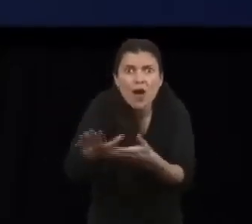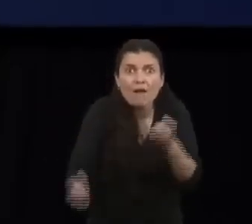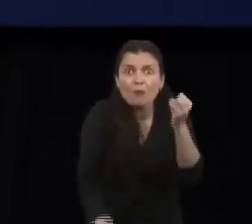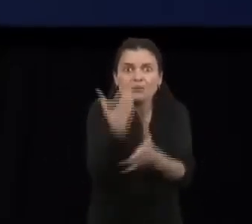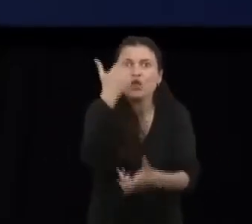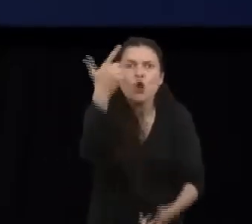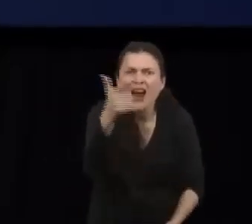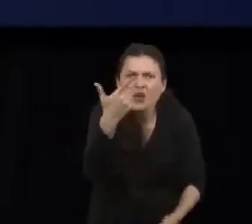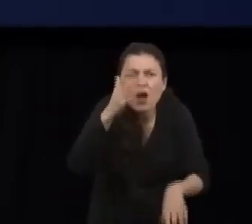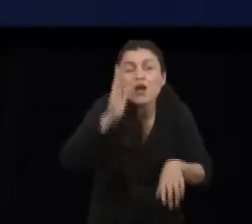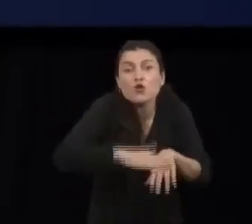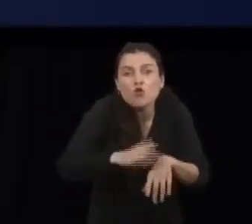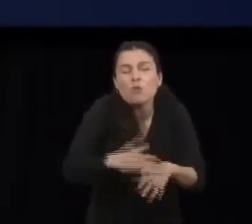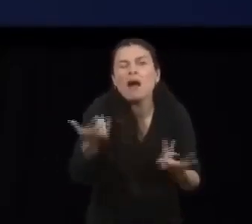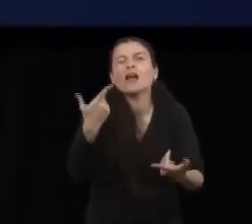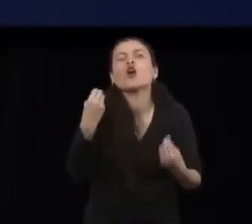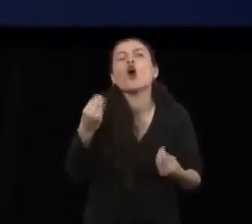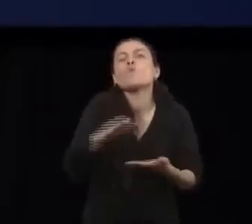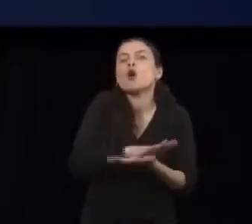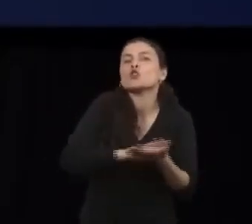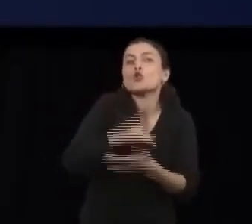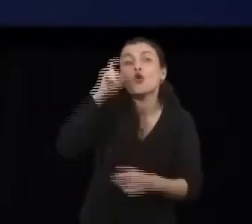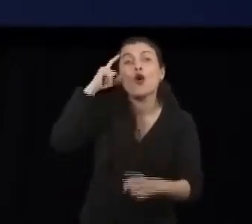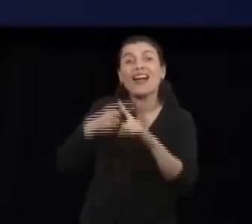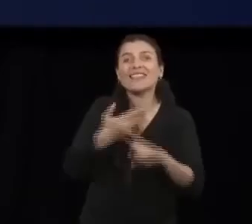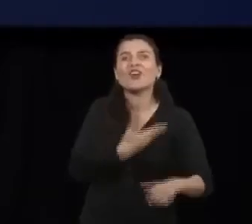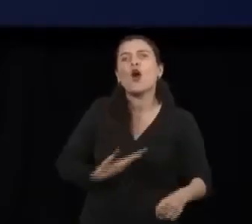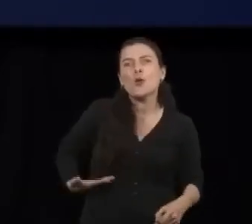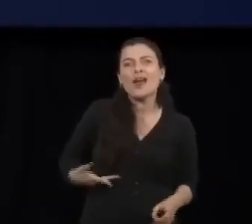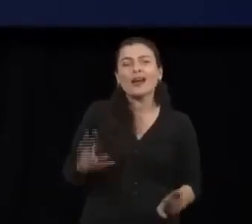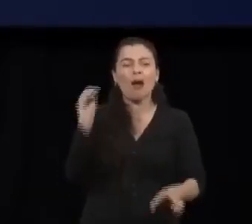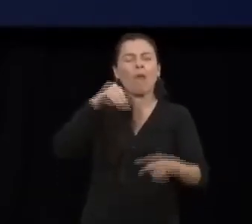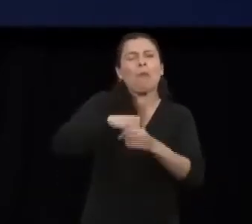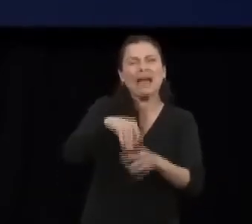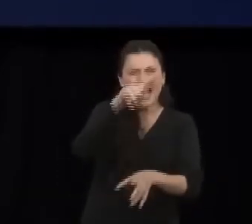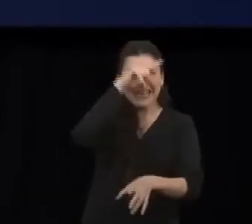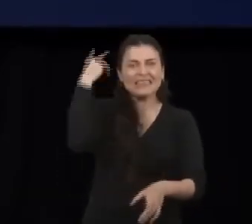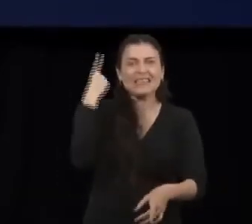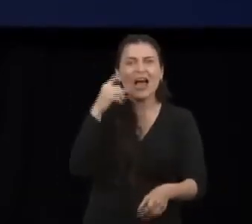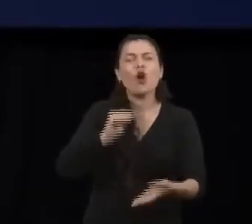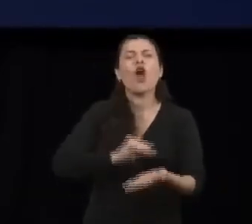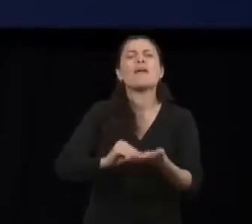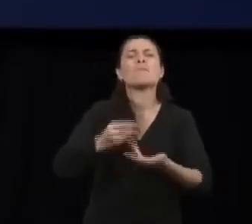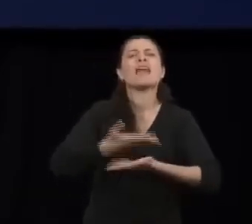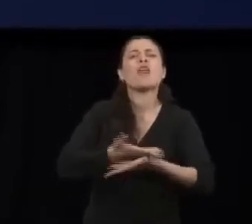That, the previous government compensated and generated more tax deficit.